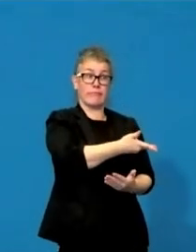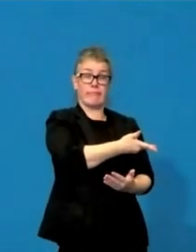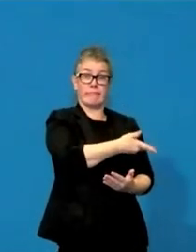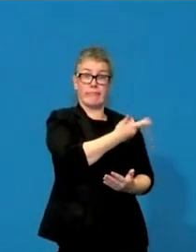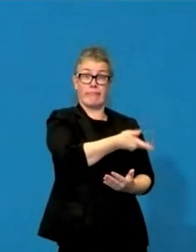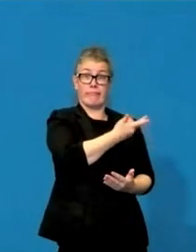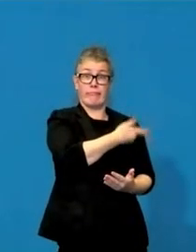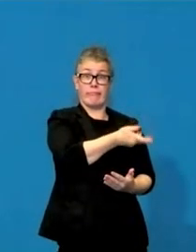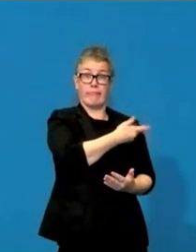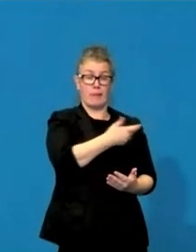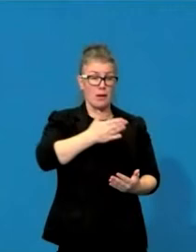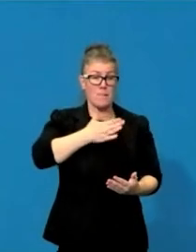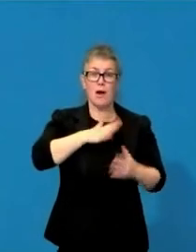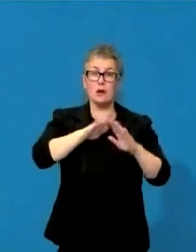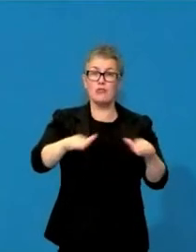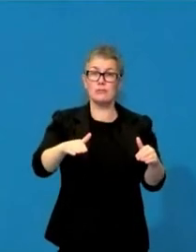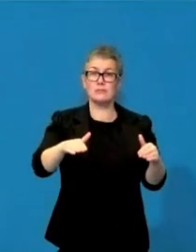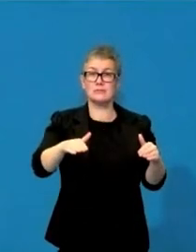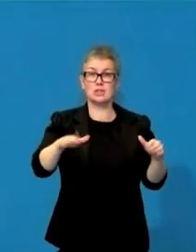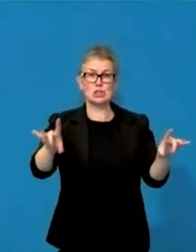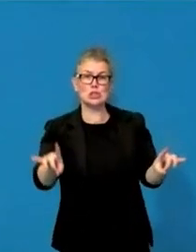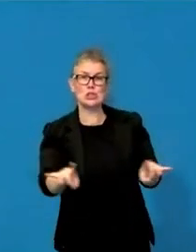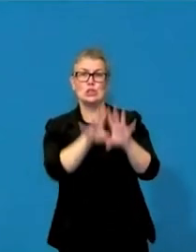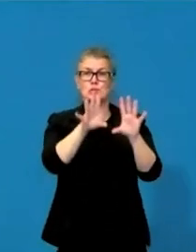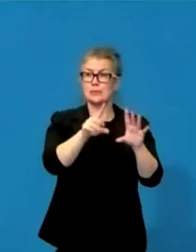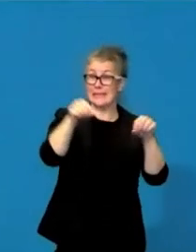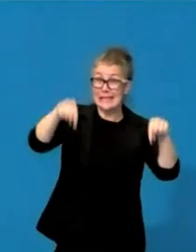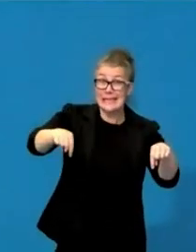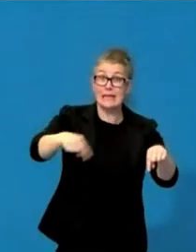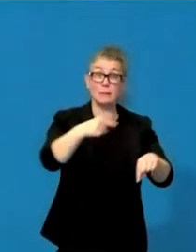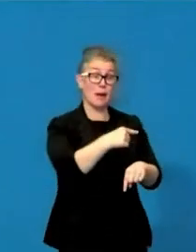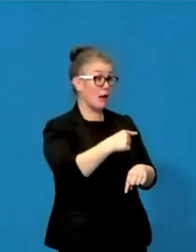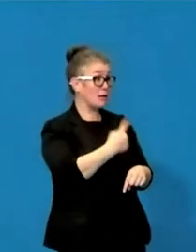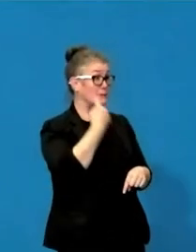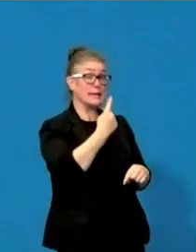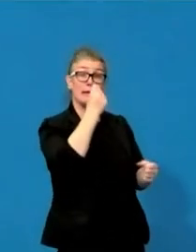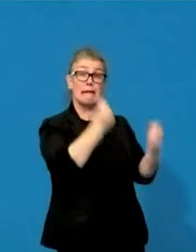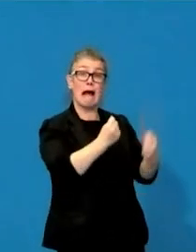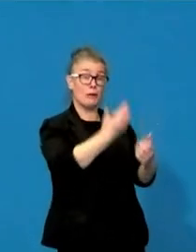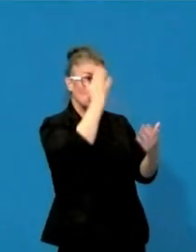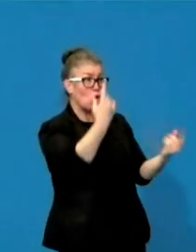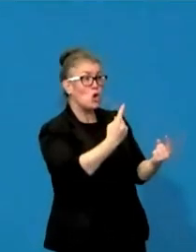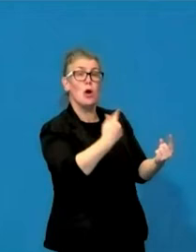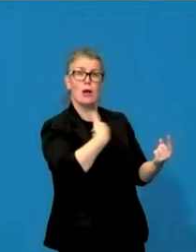My kids are used to just seeing a car drive past with people they know, they usually jump on. What if that happens in Perth? That's a kidnap. I lose my kids.